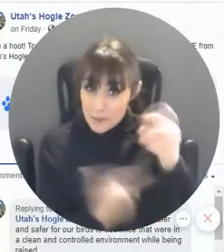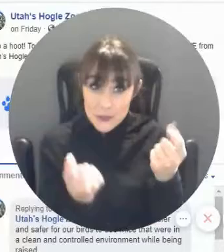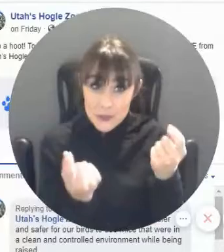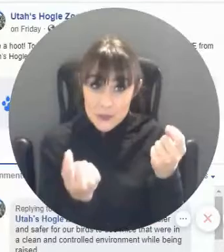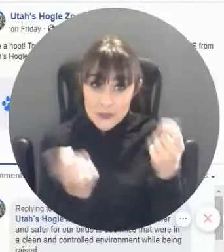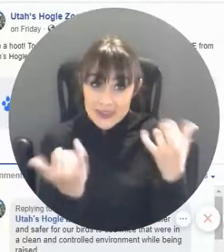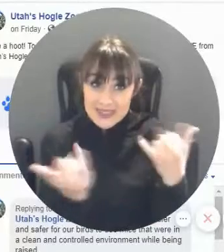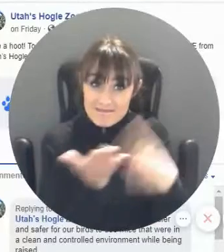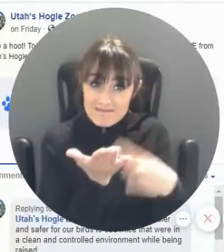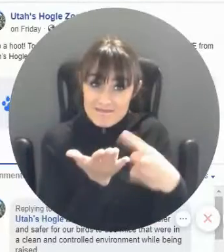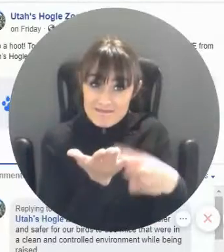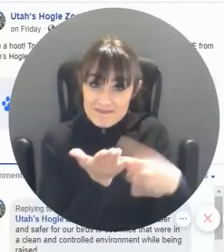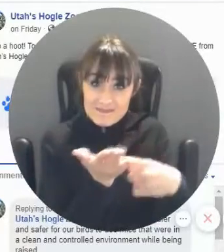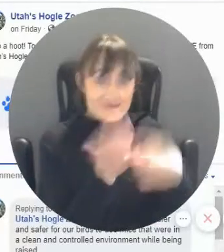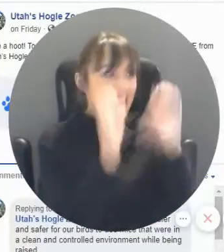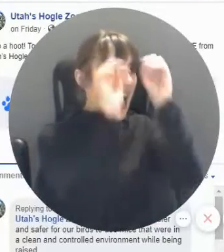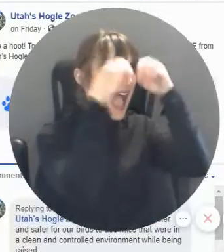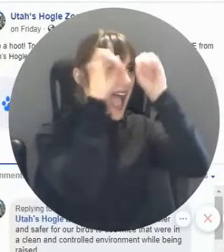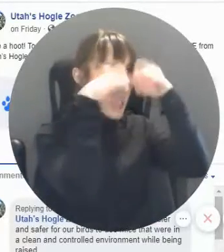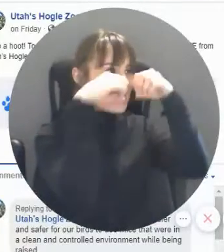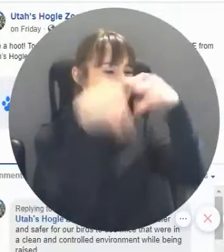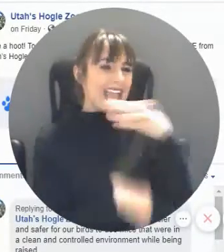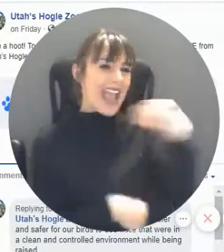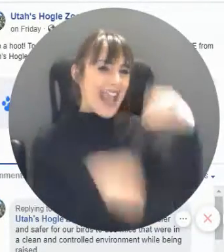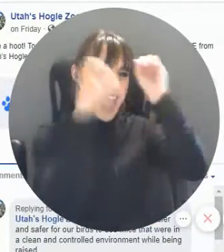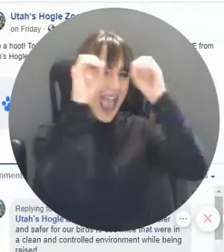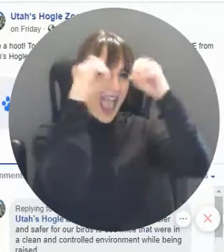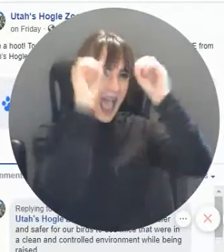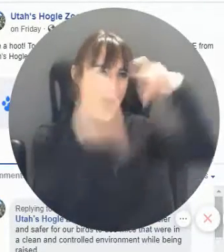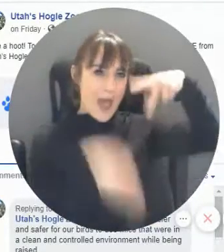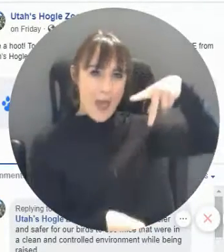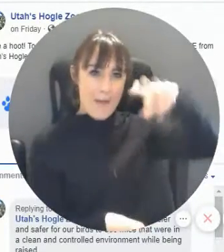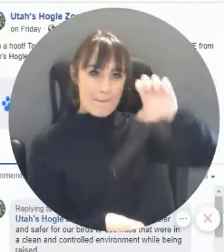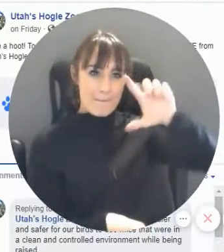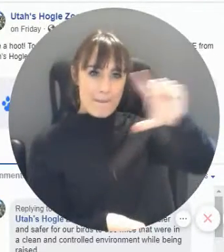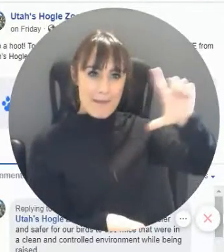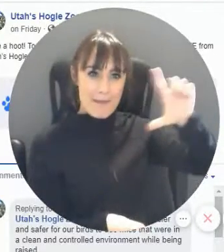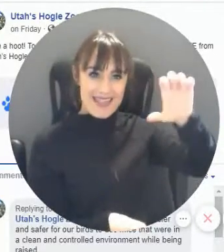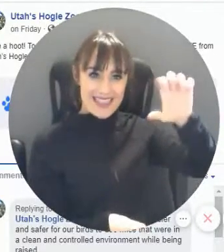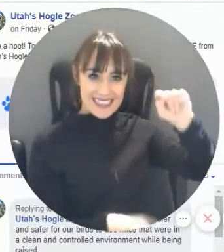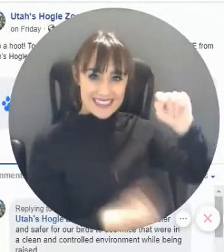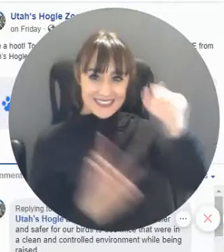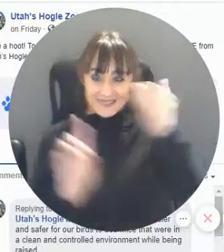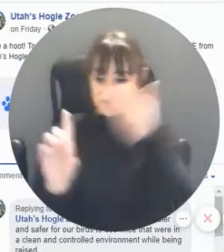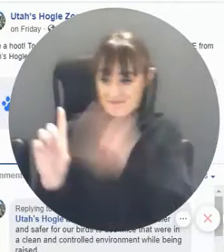and owl pellets! Brad: And there is Eric with Thor, the great horned owl.